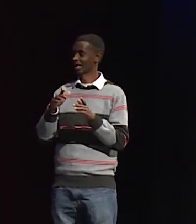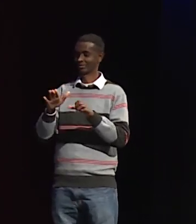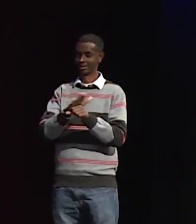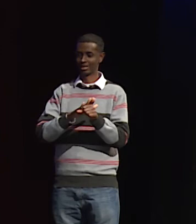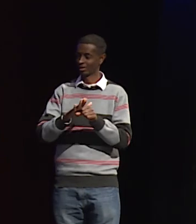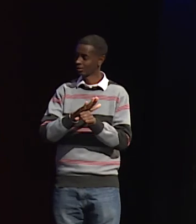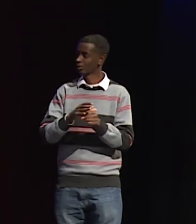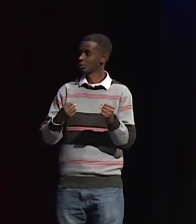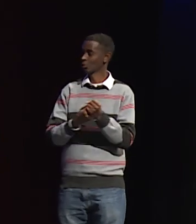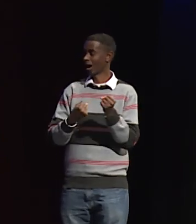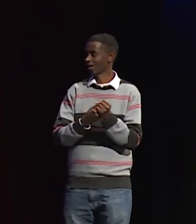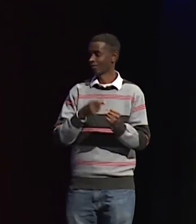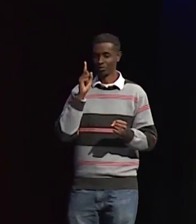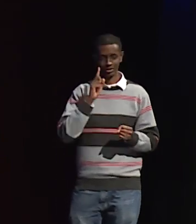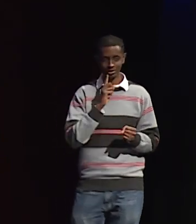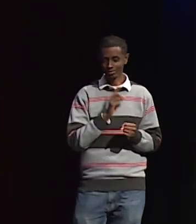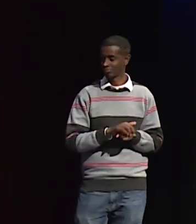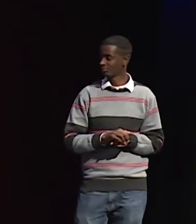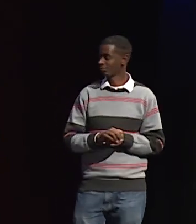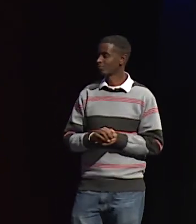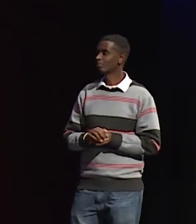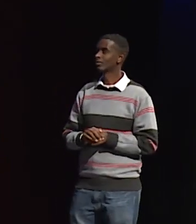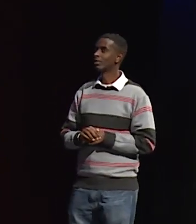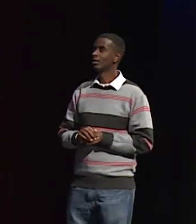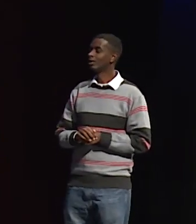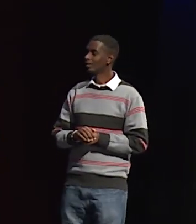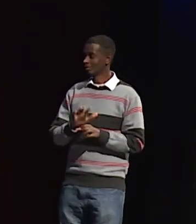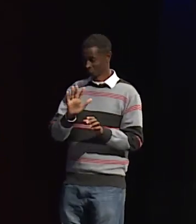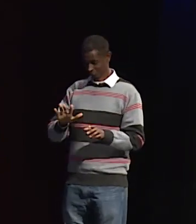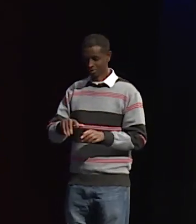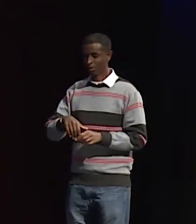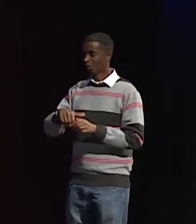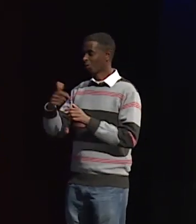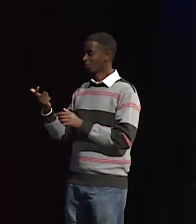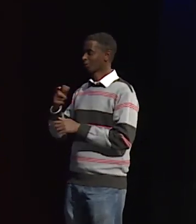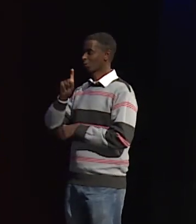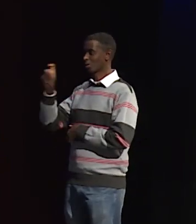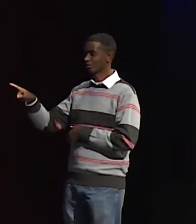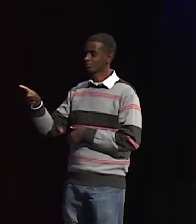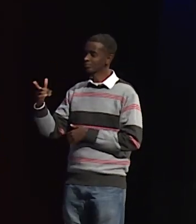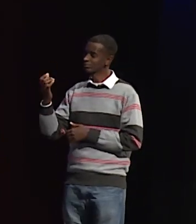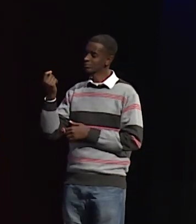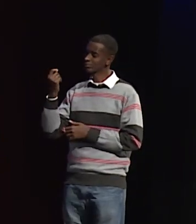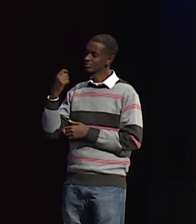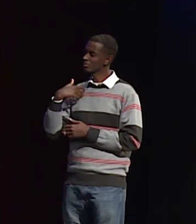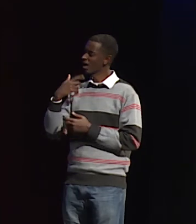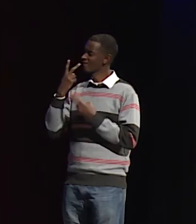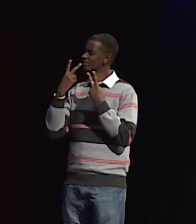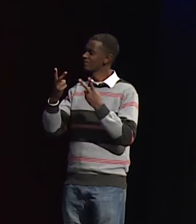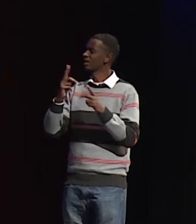um, and they aren't aware of advocates in the area to advocate for their deaf children.